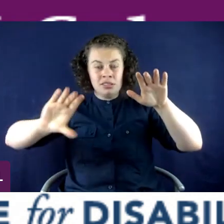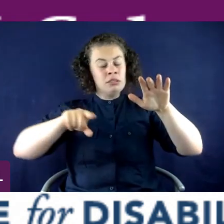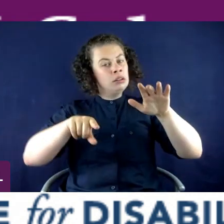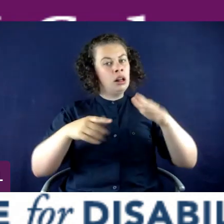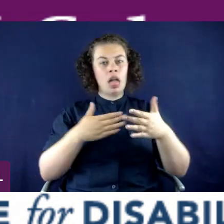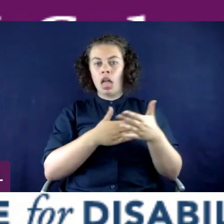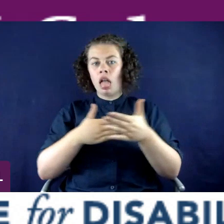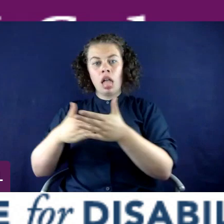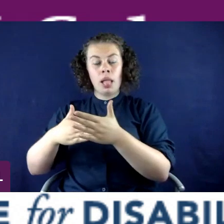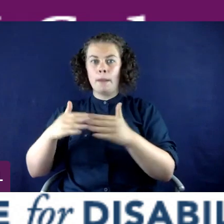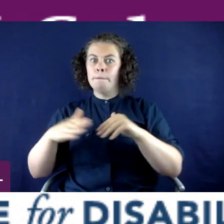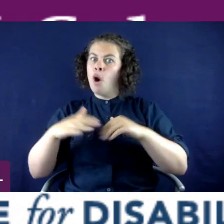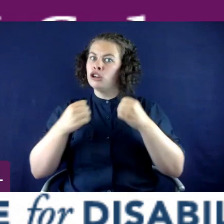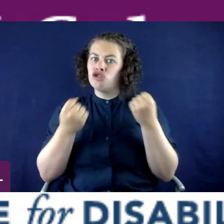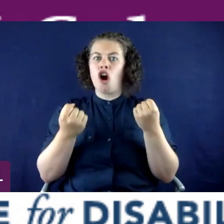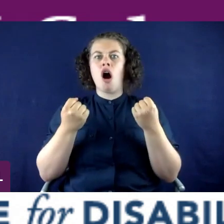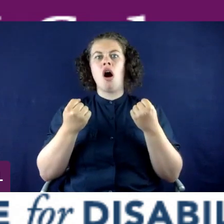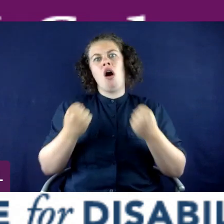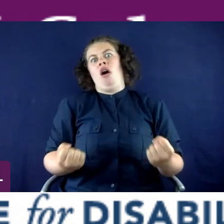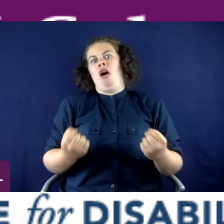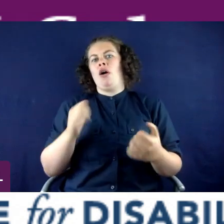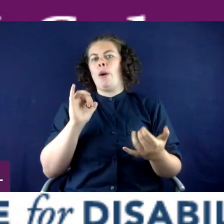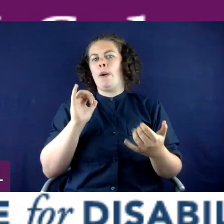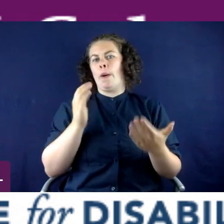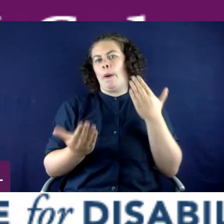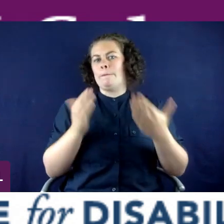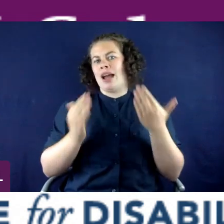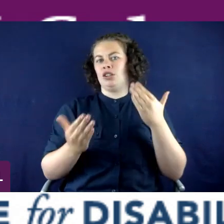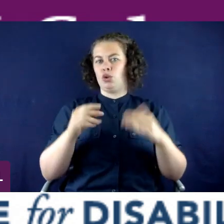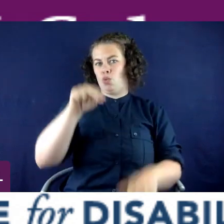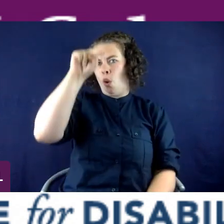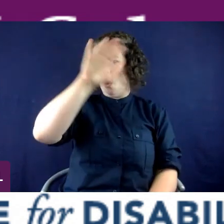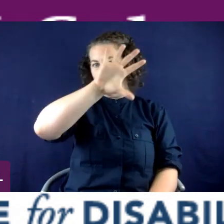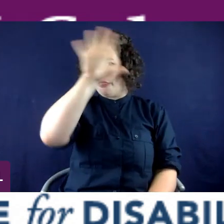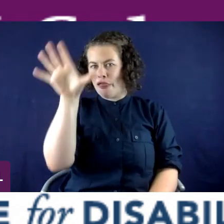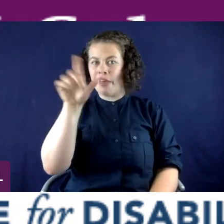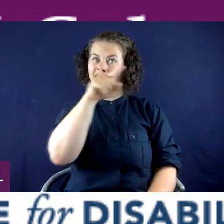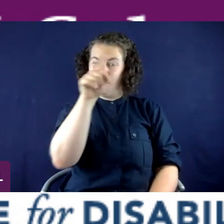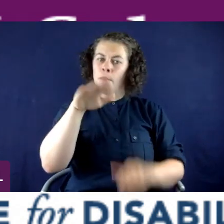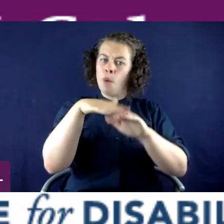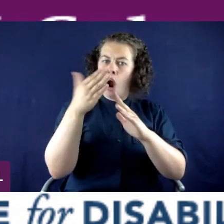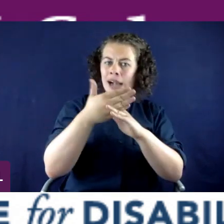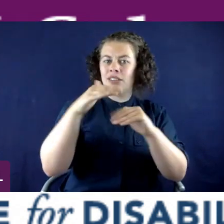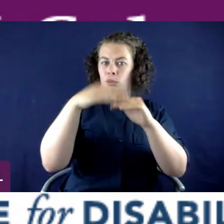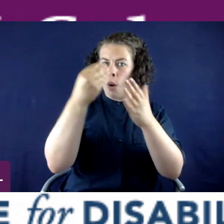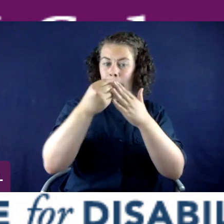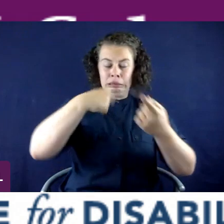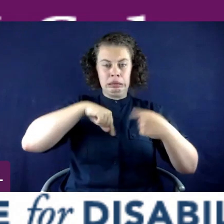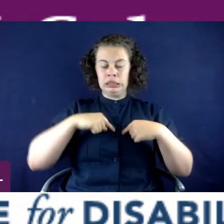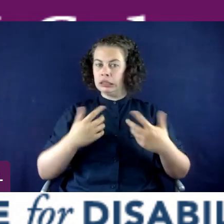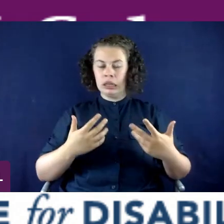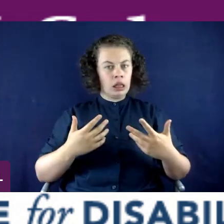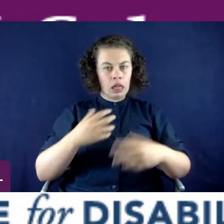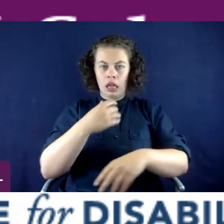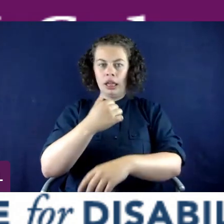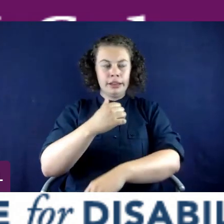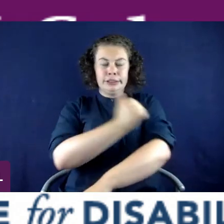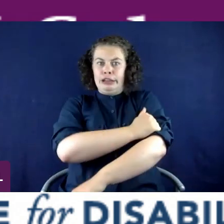countries in the South Asian region , who brings accessibility? The people. In India, if you walk on the street